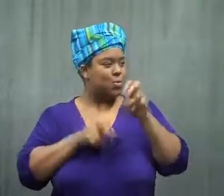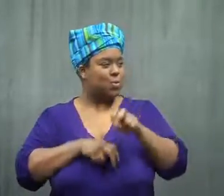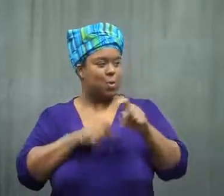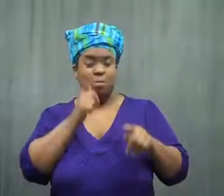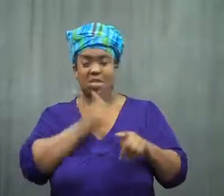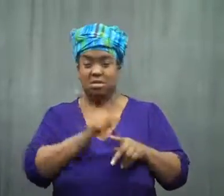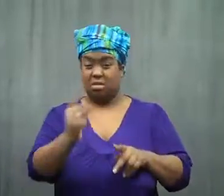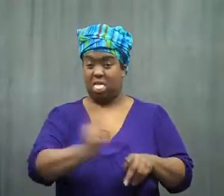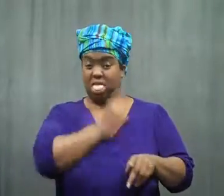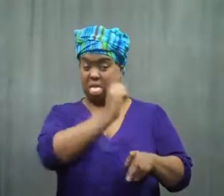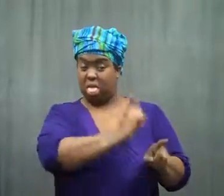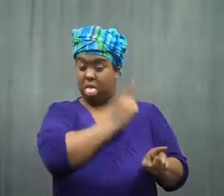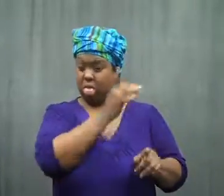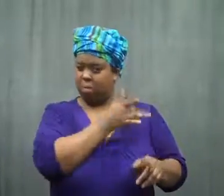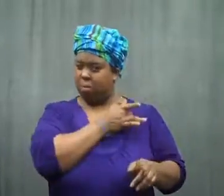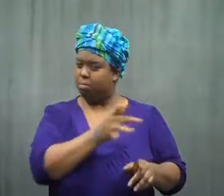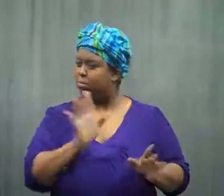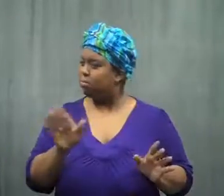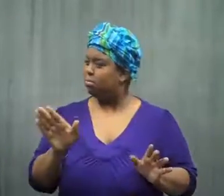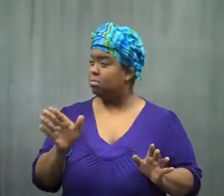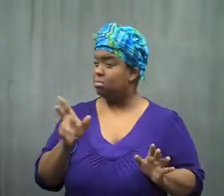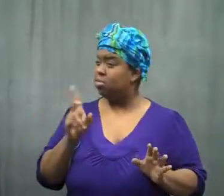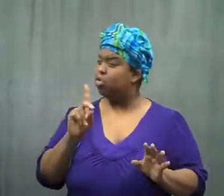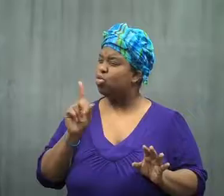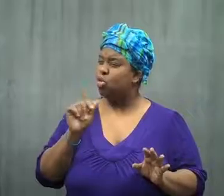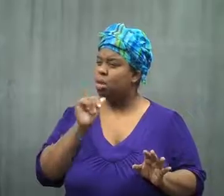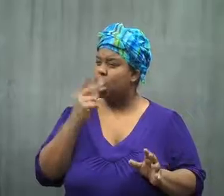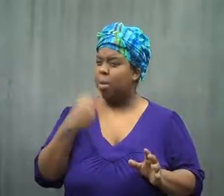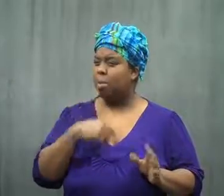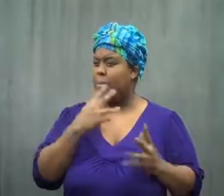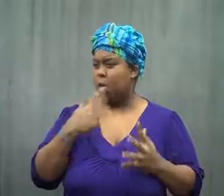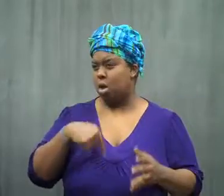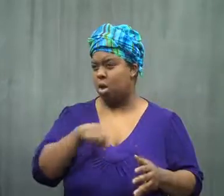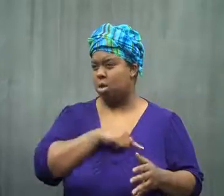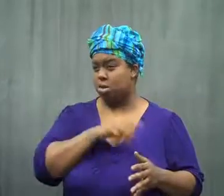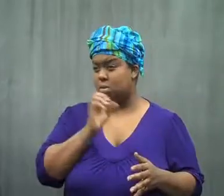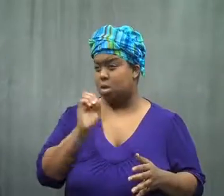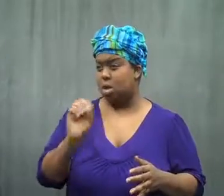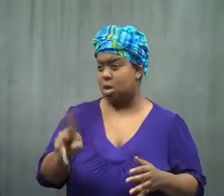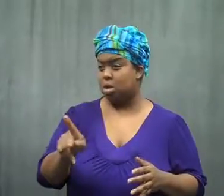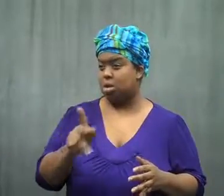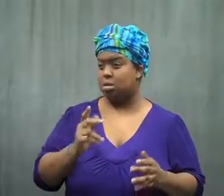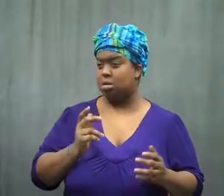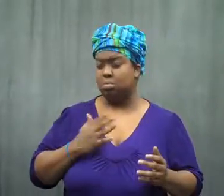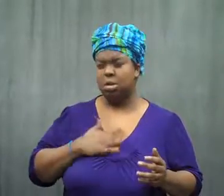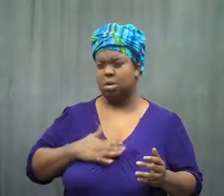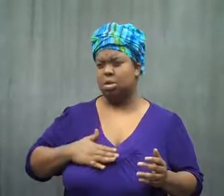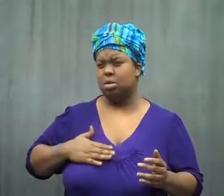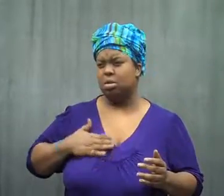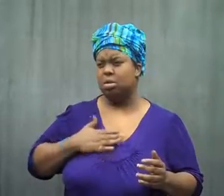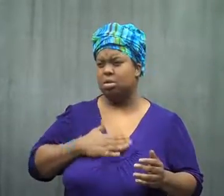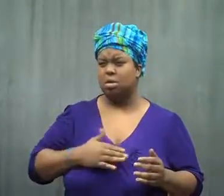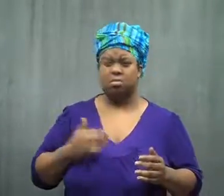We sat down, and my sisters did their usual, "Now don't embarrass us, ok? Please!"